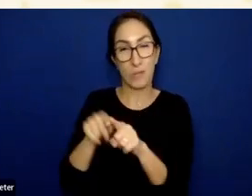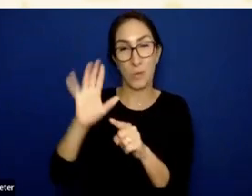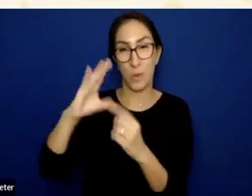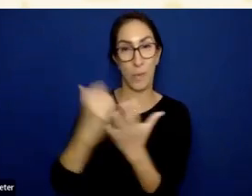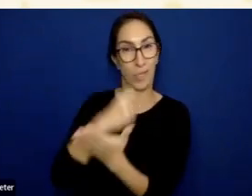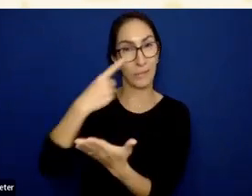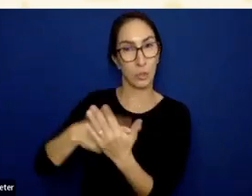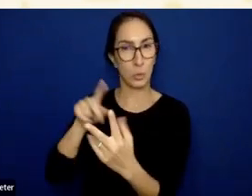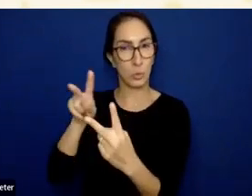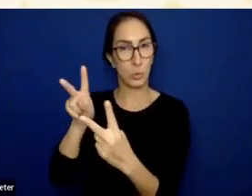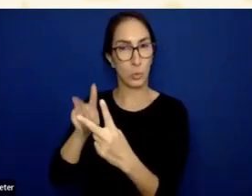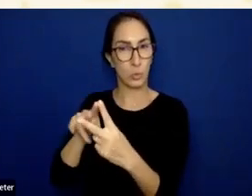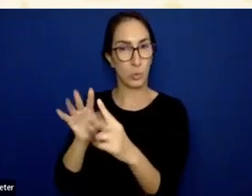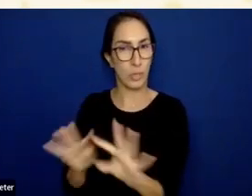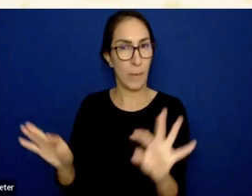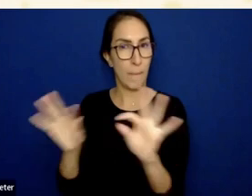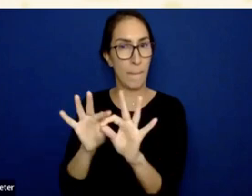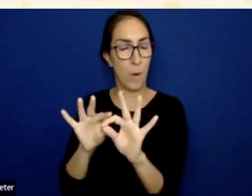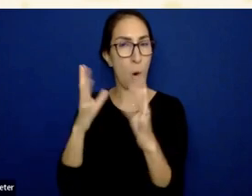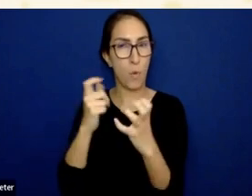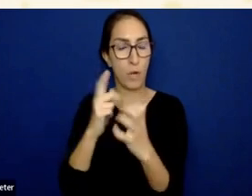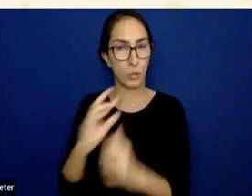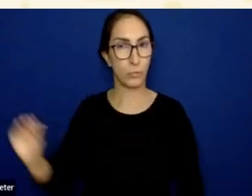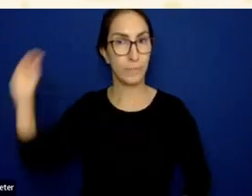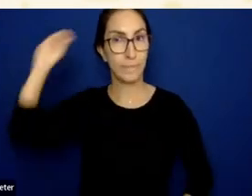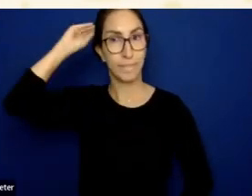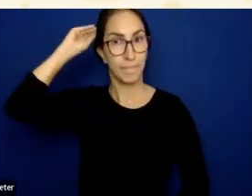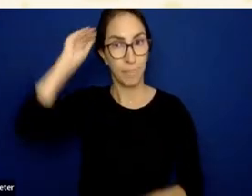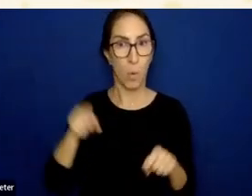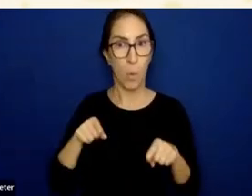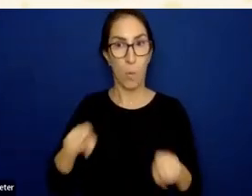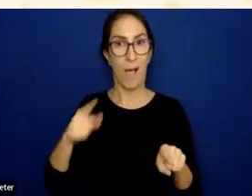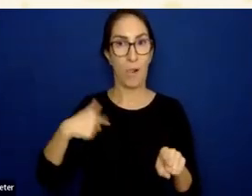Please don't forget that when we are talking about accessibility